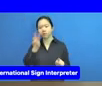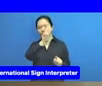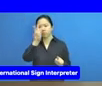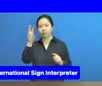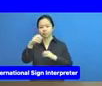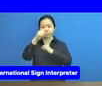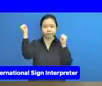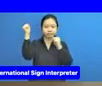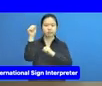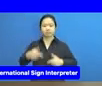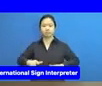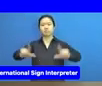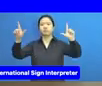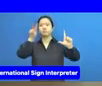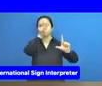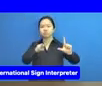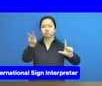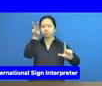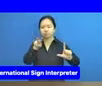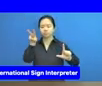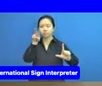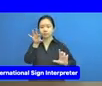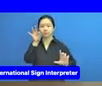of dig further into the tools of Perform Europe.